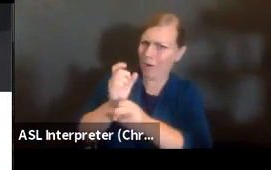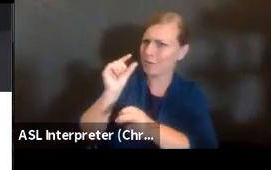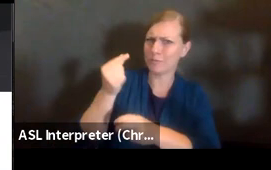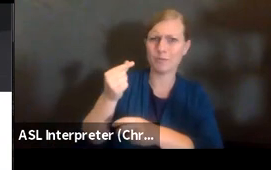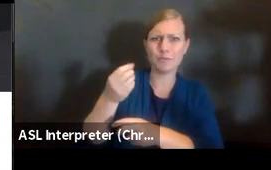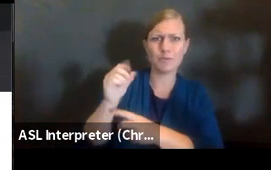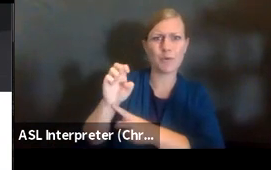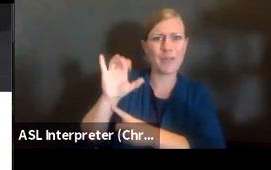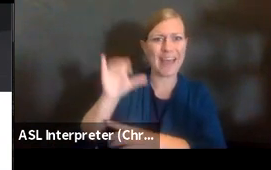Jeff Crawford: We know it's something we can measure.